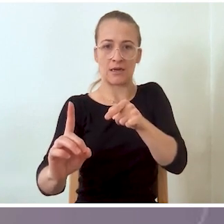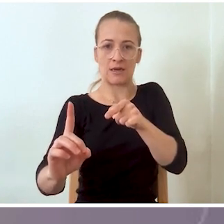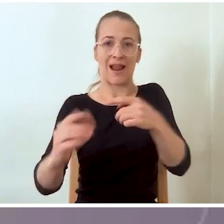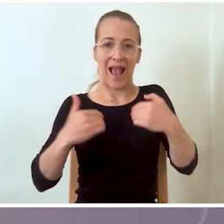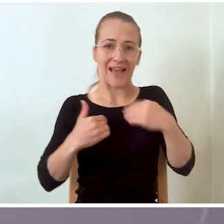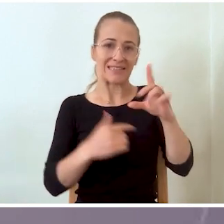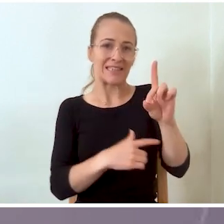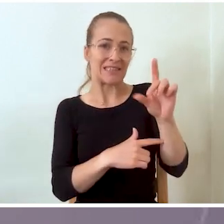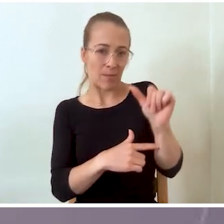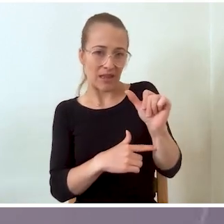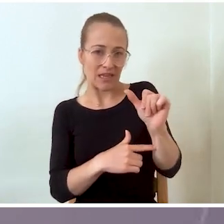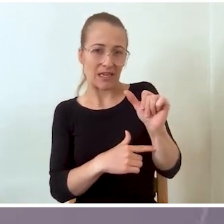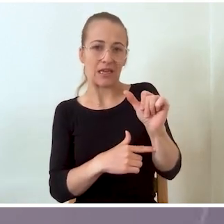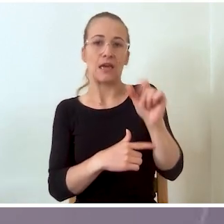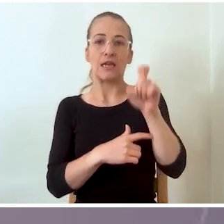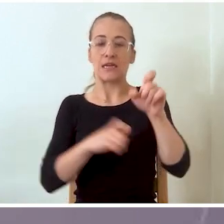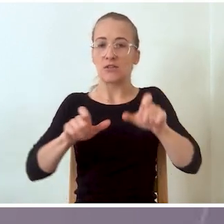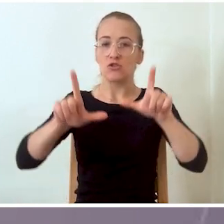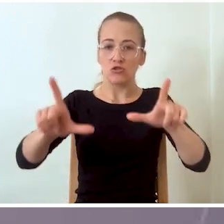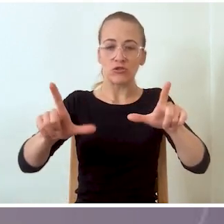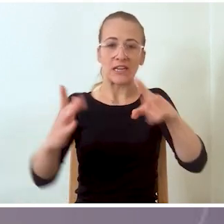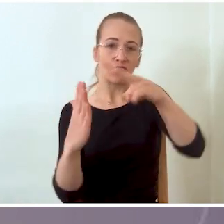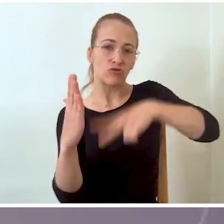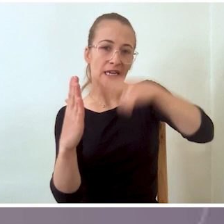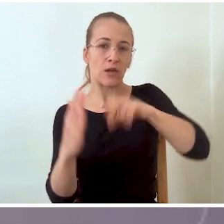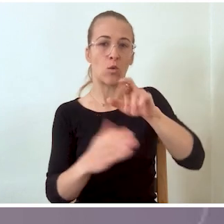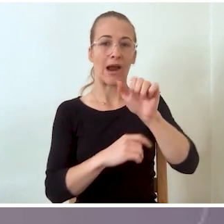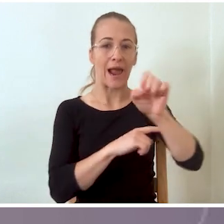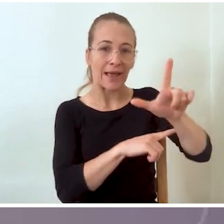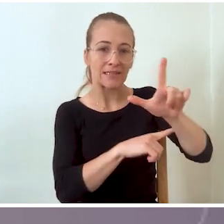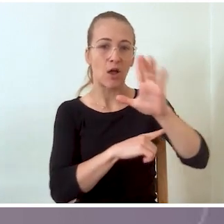would need a screen reader or would need ASL or would need," and go down that path.